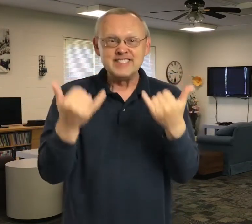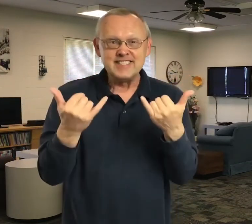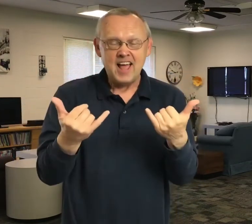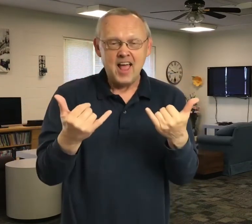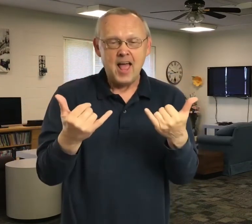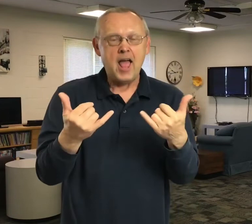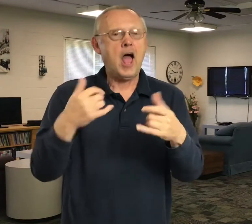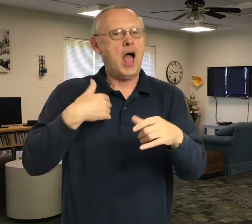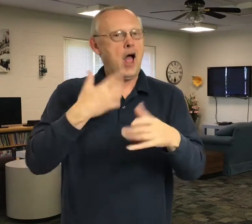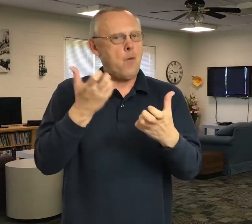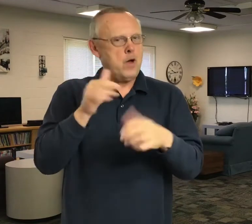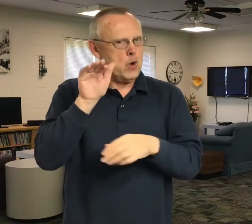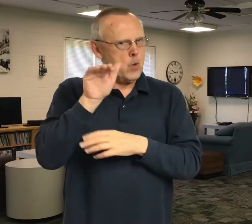That's all for today.